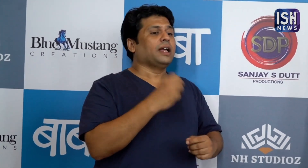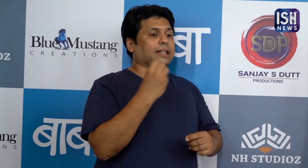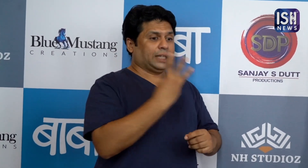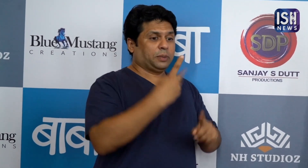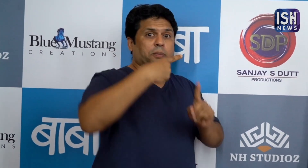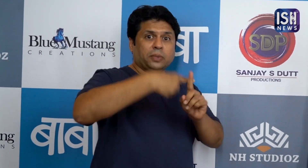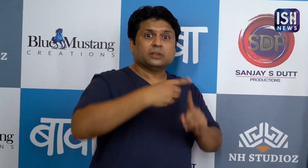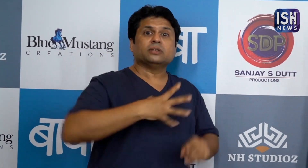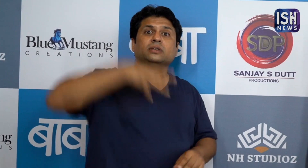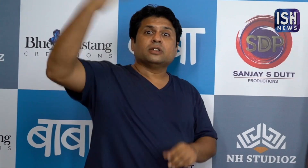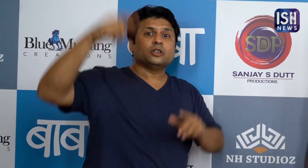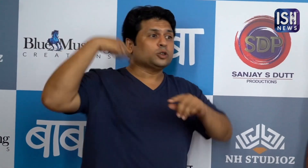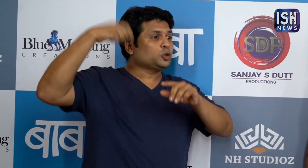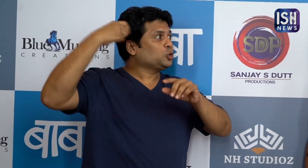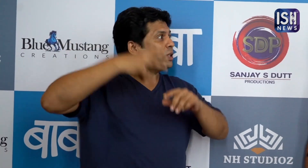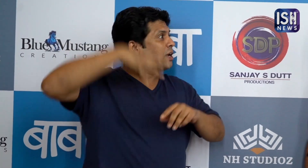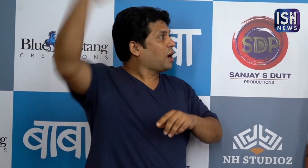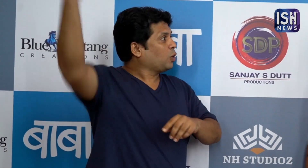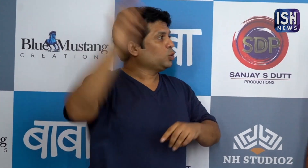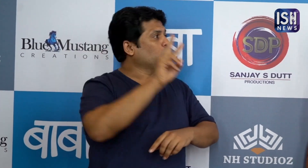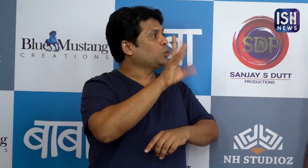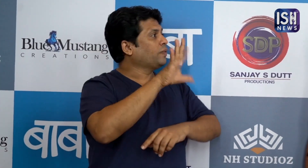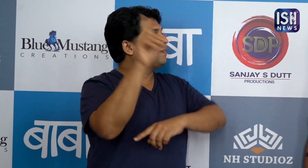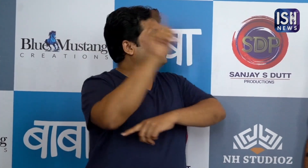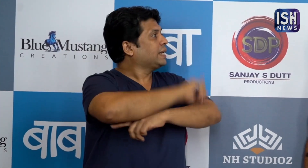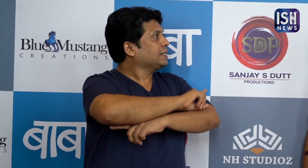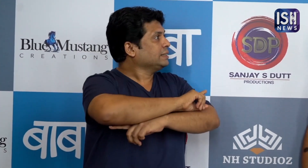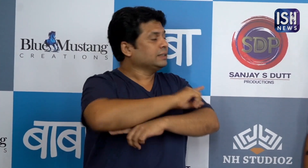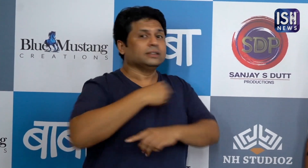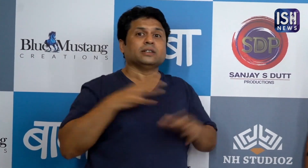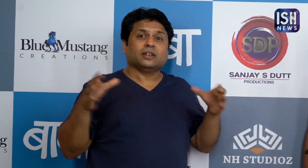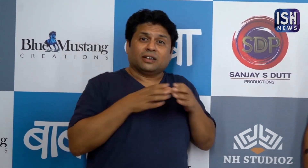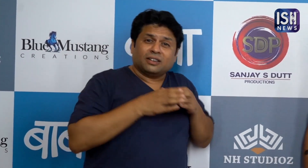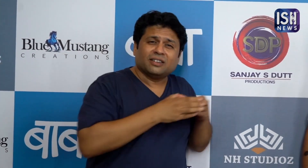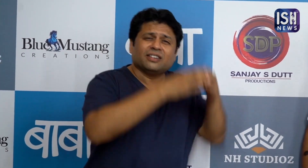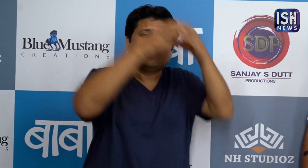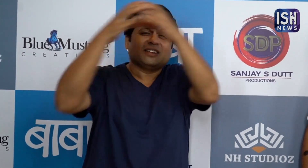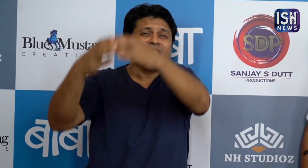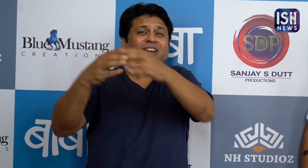Three months as well as the 25 day outdoor shoot. I went with the team.